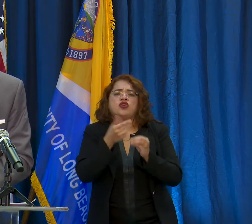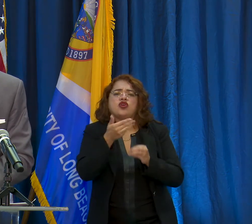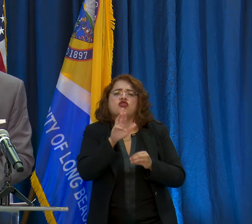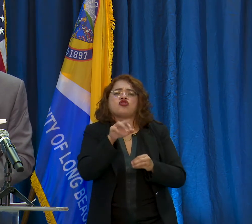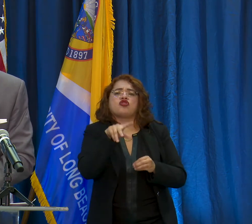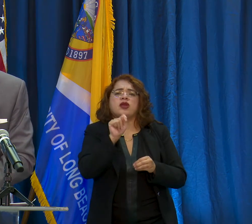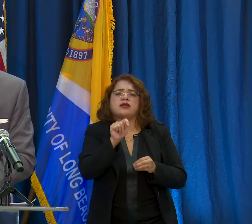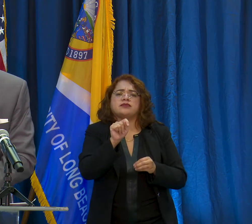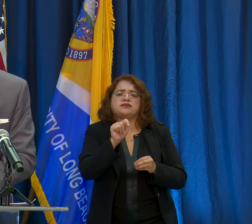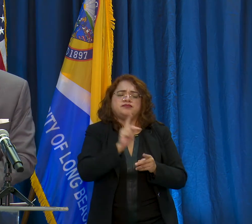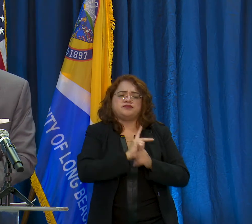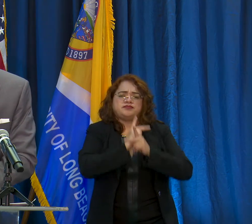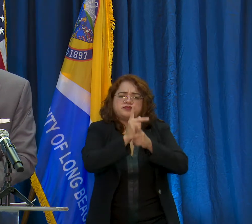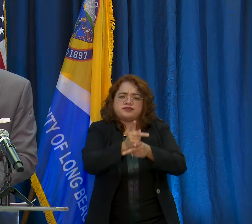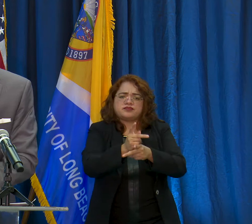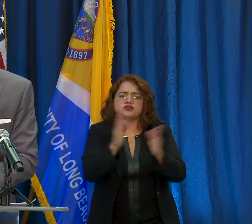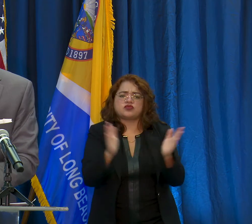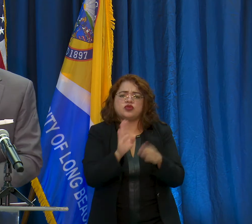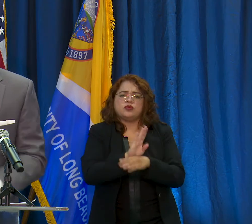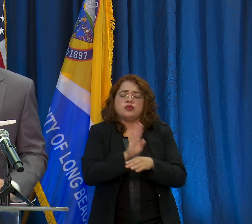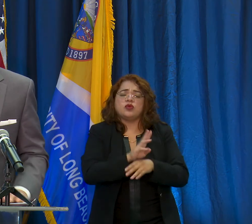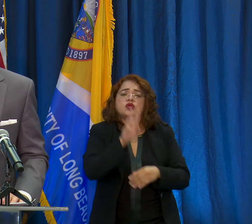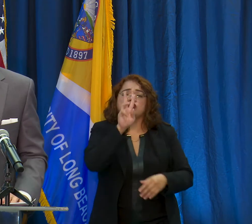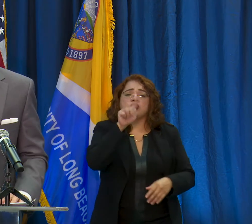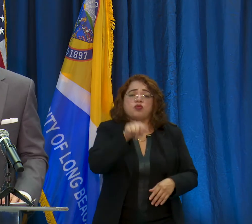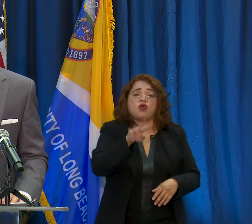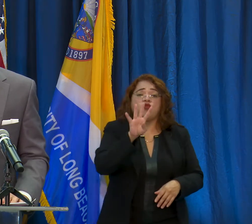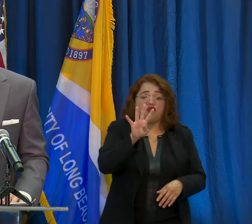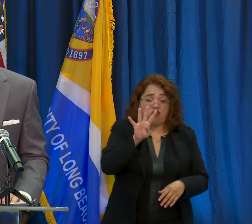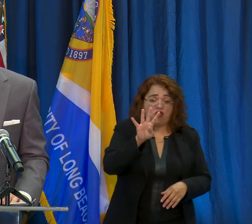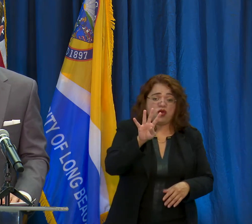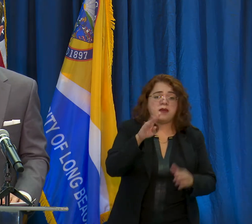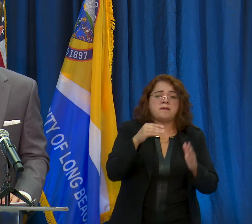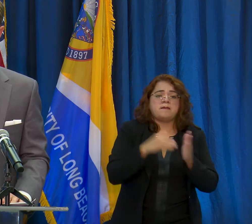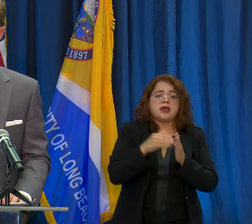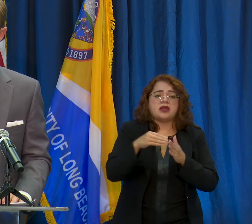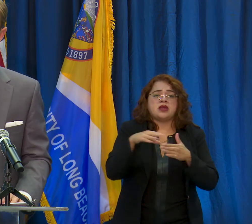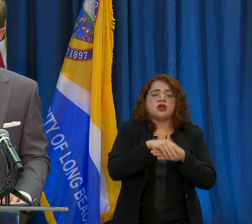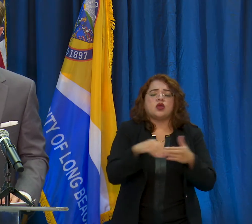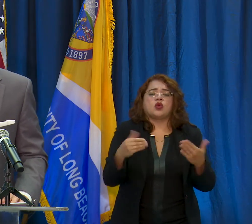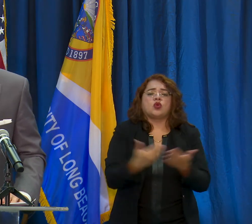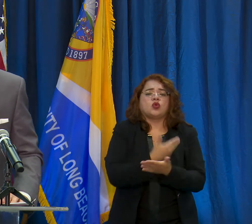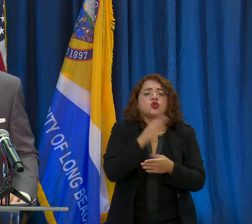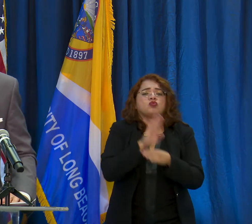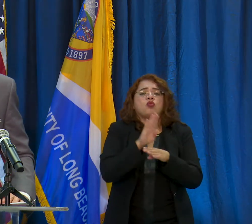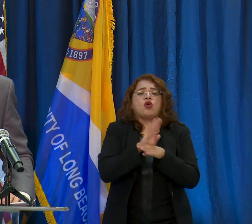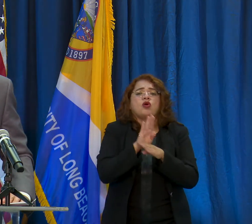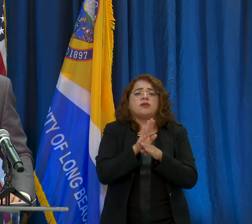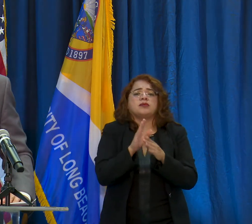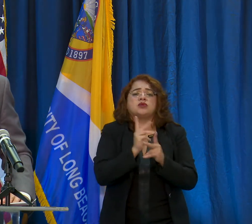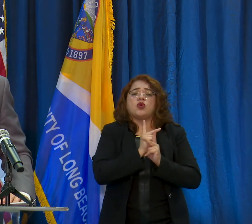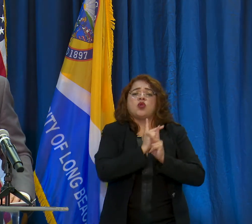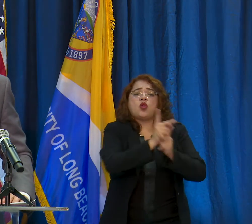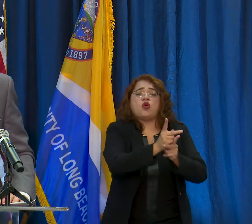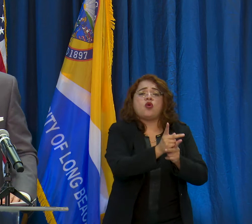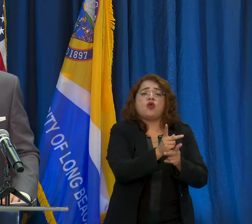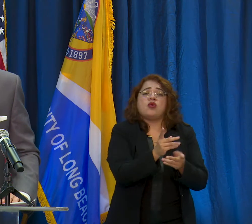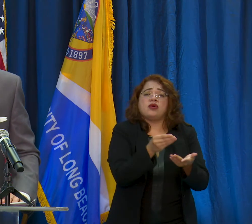small businesses, which include $2.4 million worth of new small business loan funds from the Economic Development